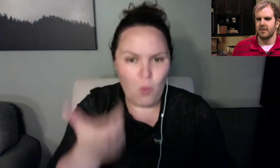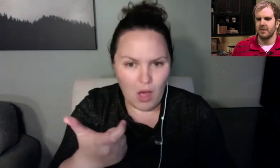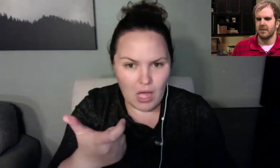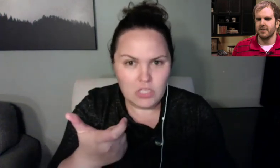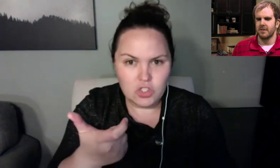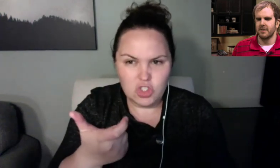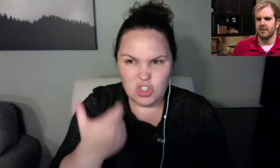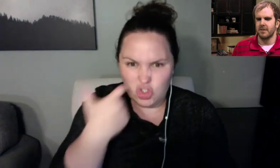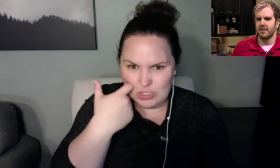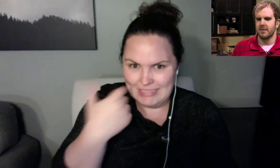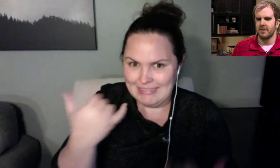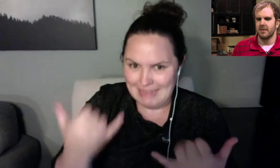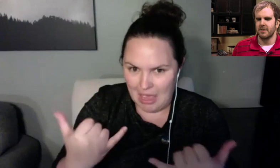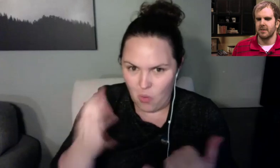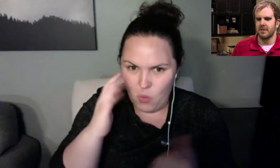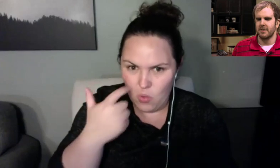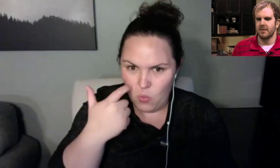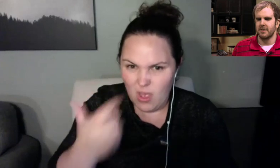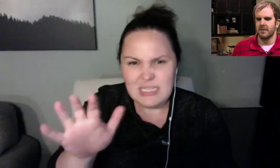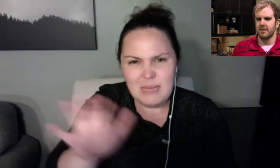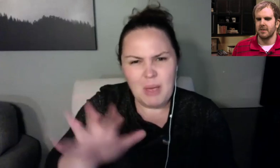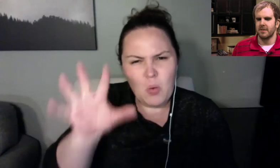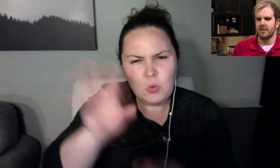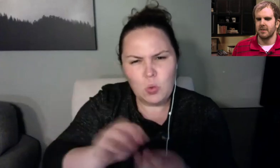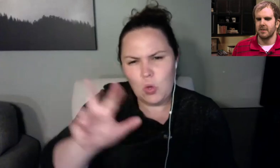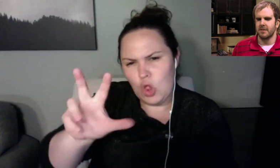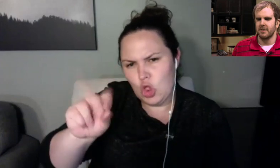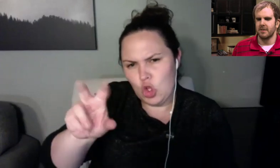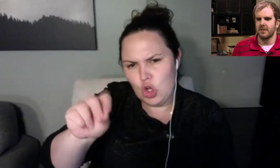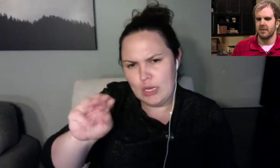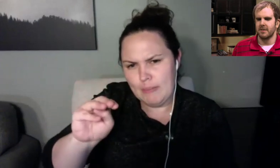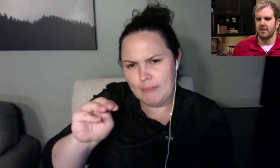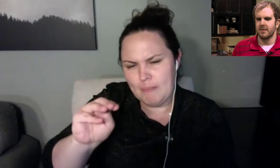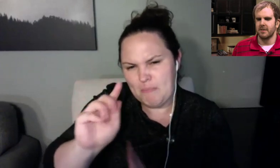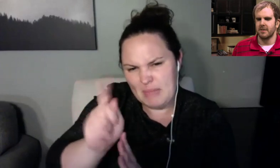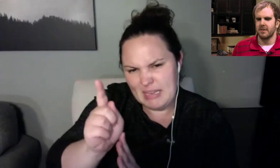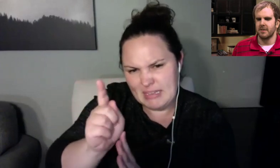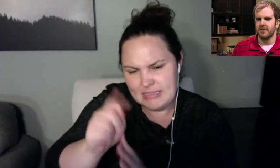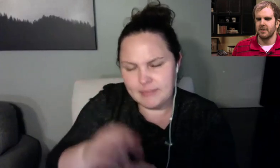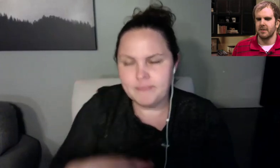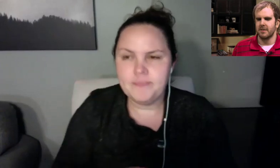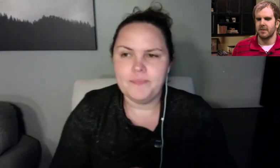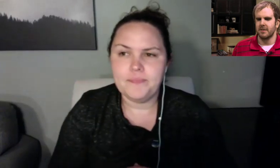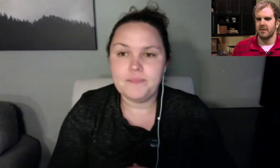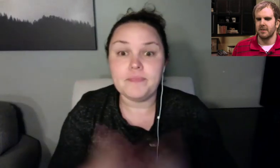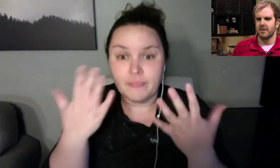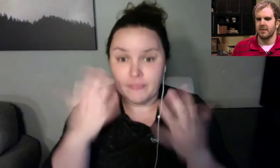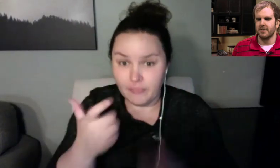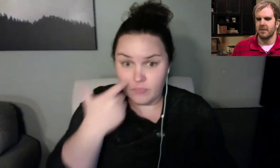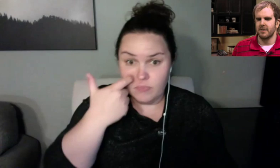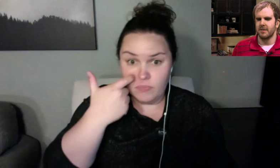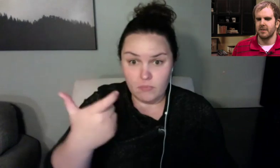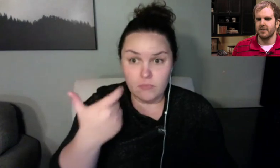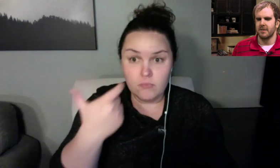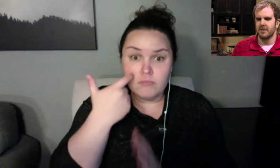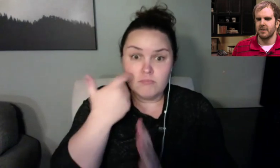just a moment. It's about 30 minutes. Once that's done, as Jen mentioned, we will